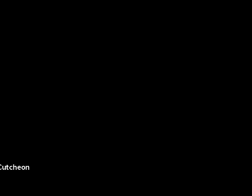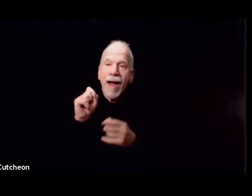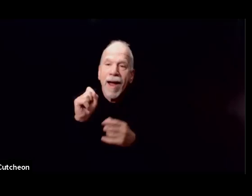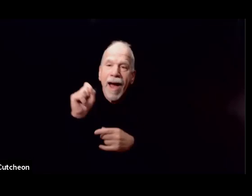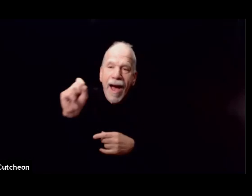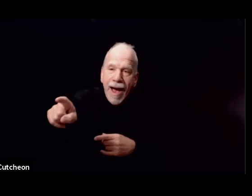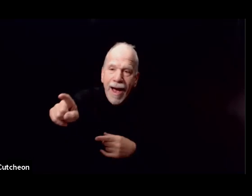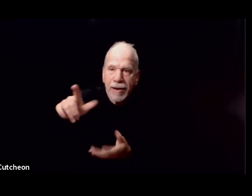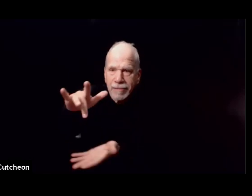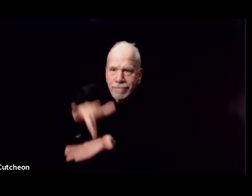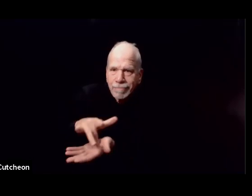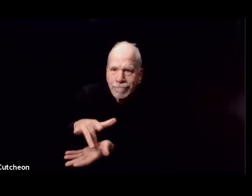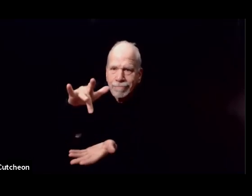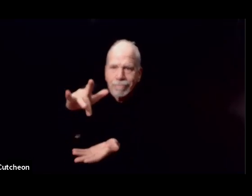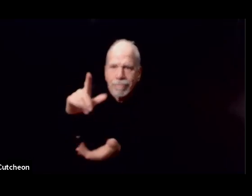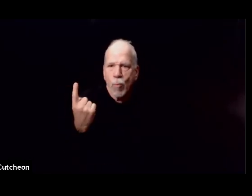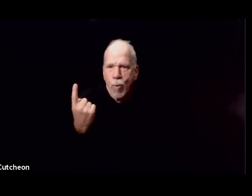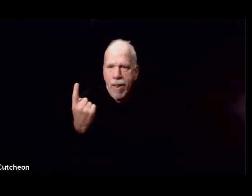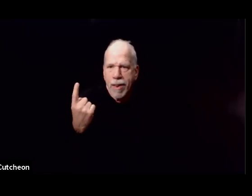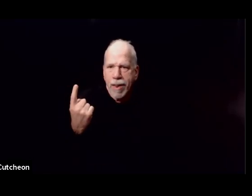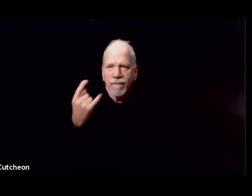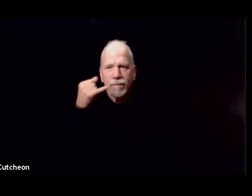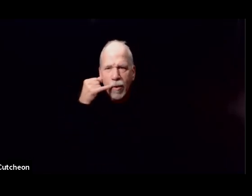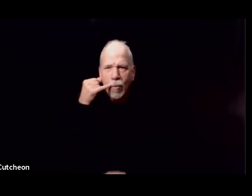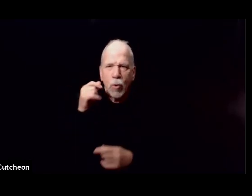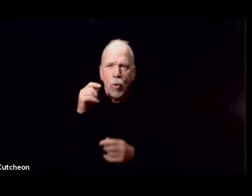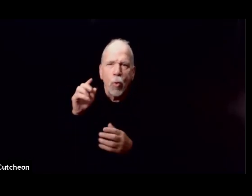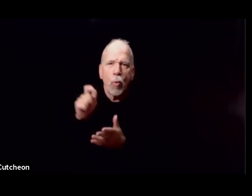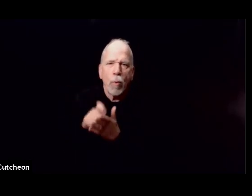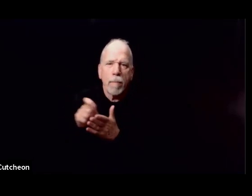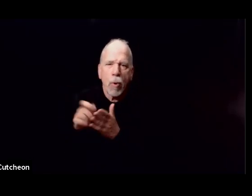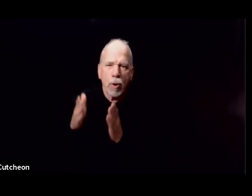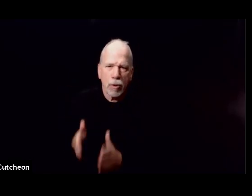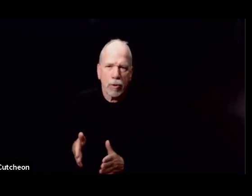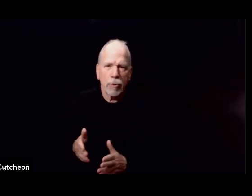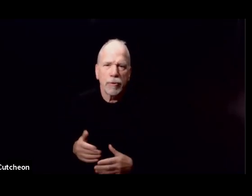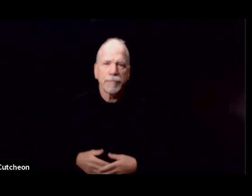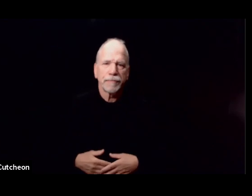Operator: Ladies and gentlemen, thank you for standing by and welcome to the COVID-19 media briefing conference call. At this time all, participants are in a listen-only mode.